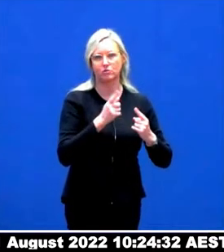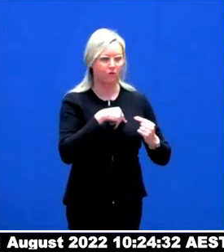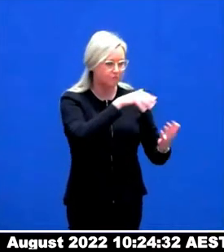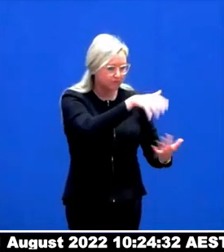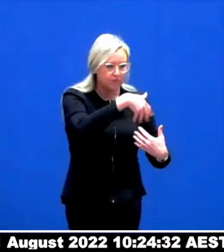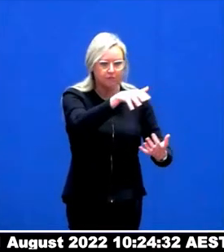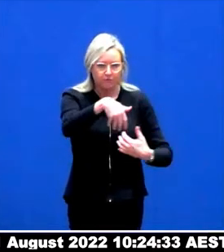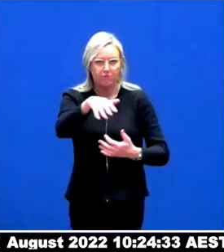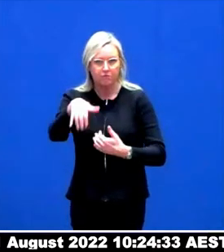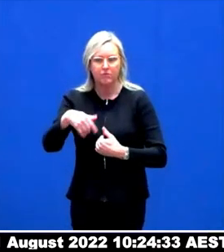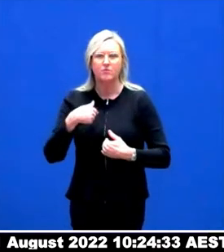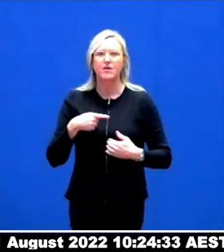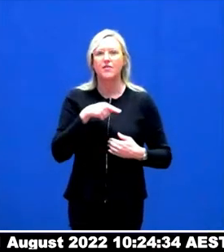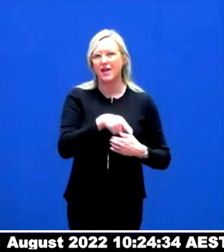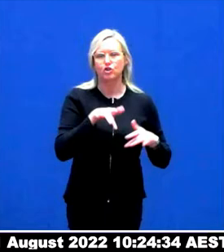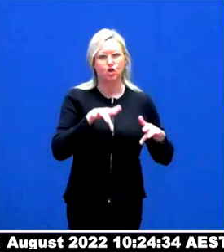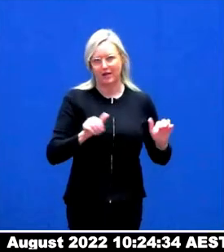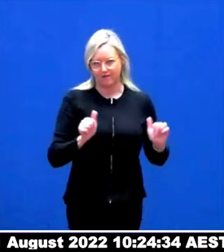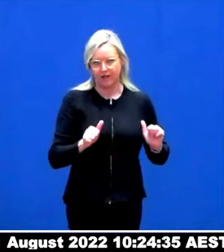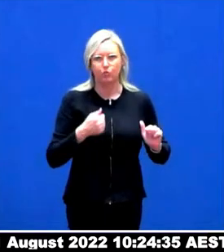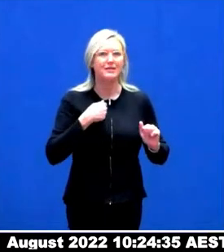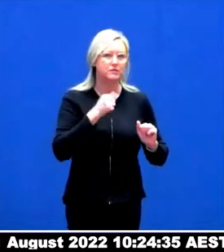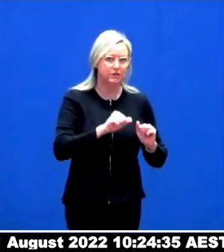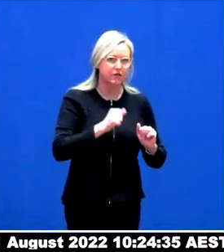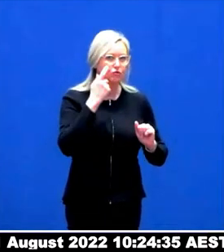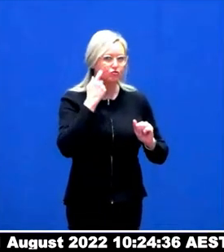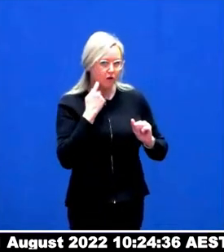I'd refer to that in a work in progress because some of it, for instance, will rely